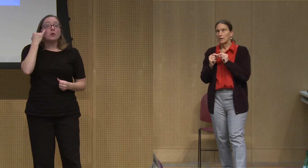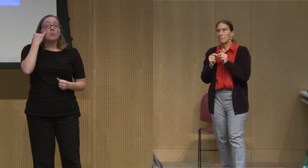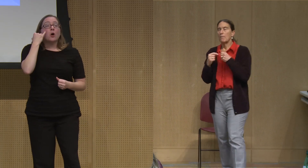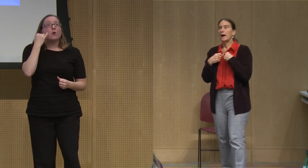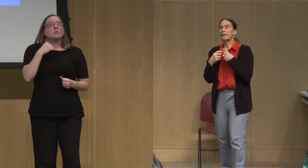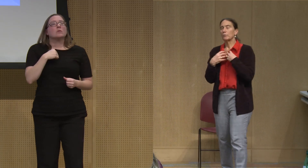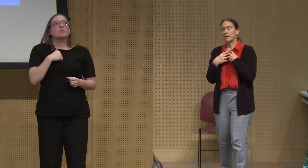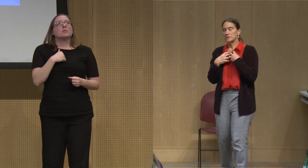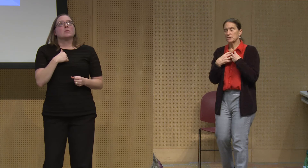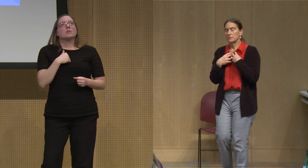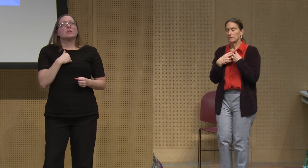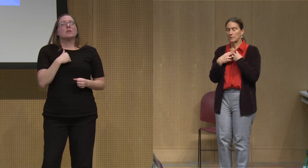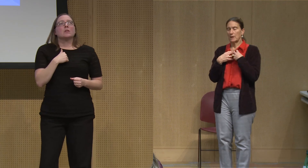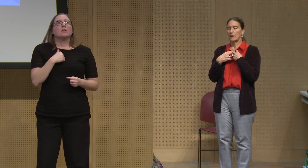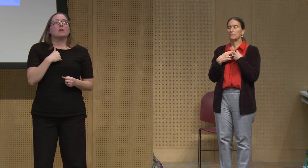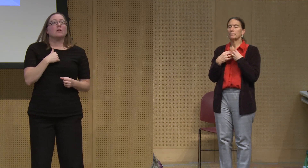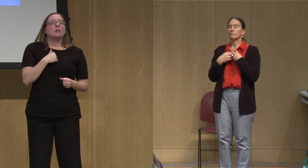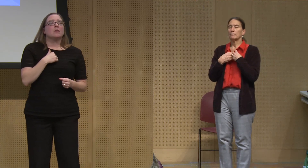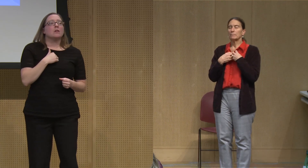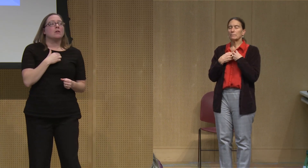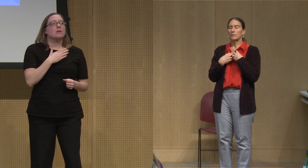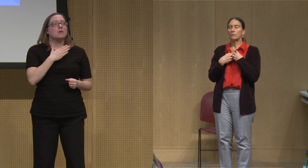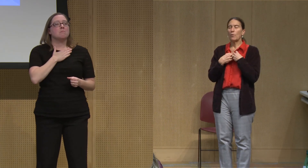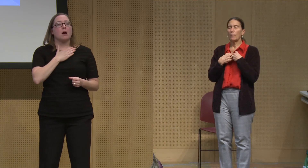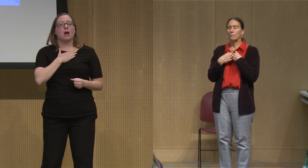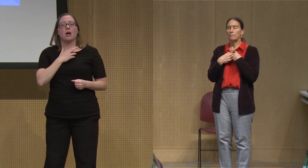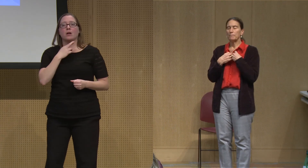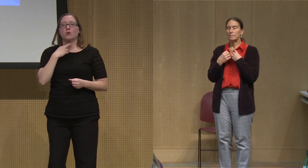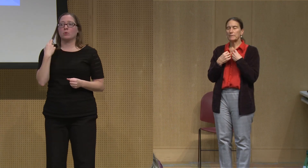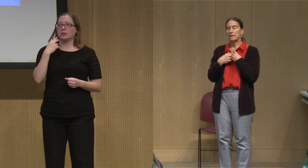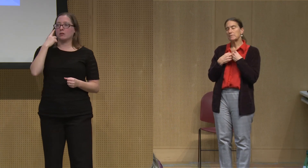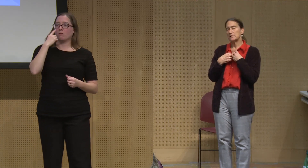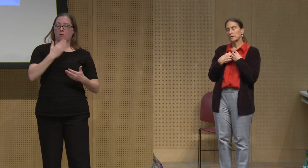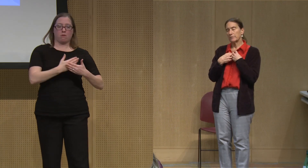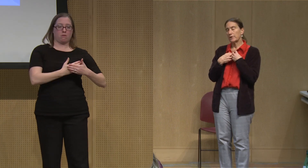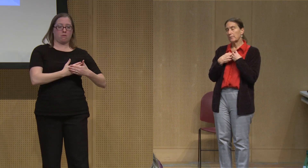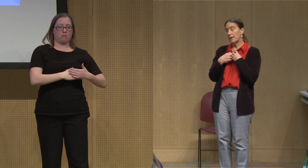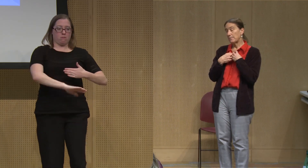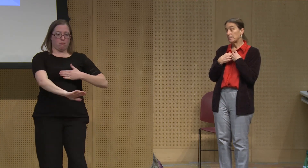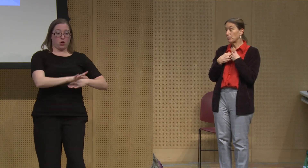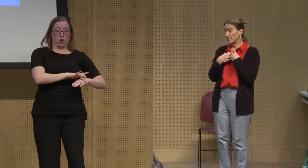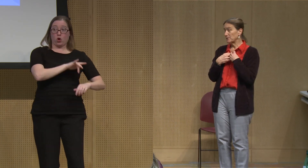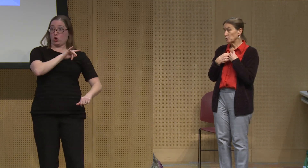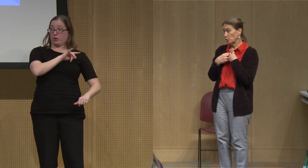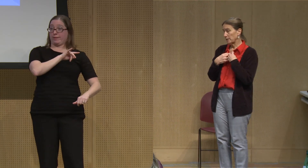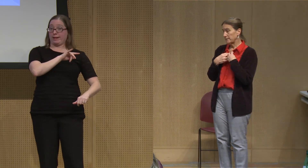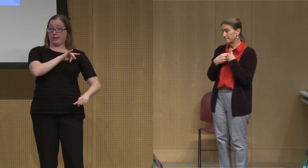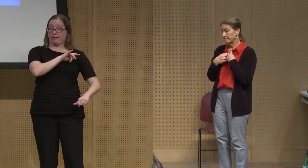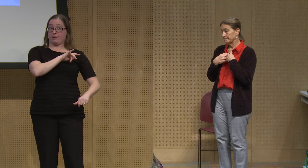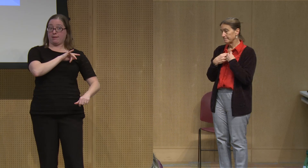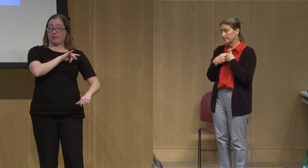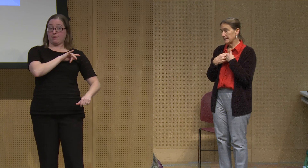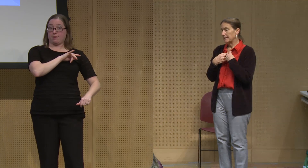MY RISK FOR DELIVERING A BABY PREMATURELY IS